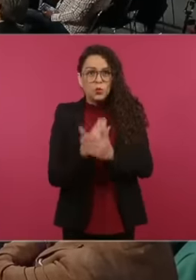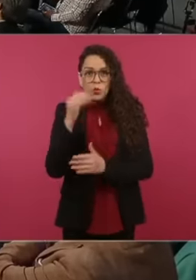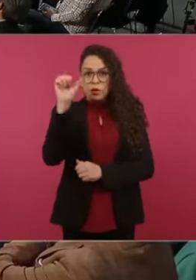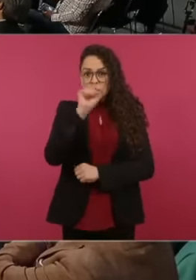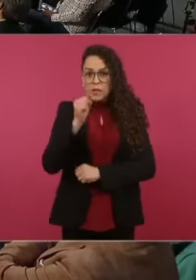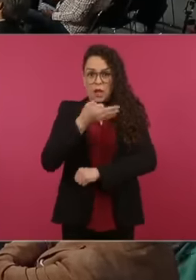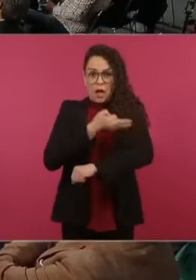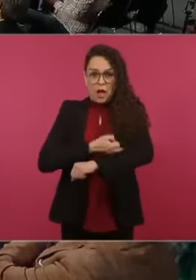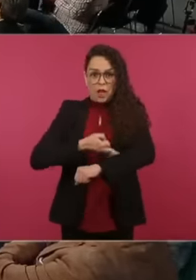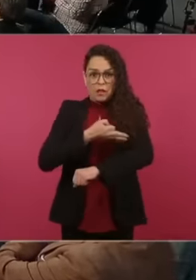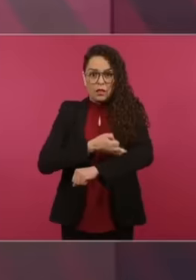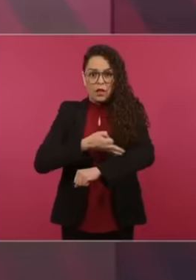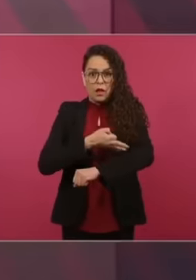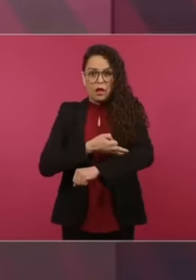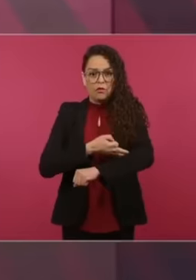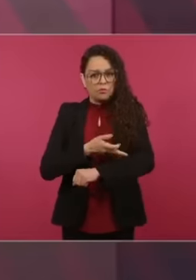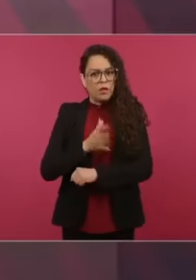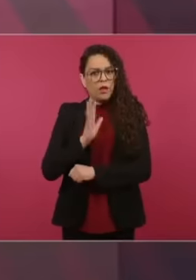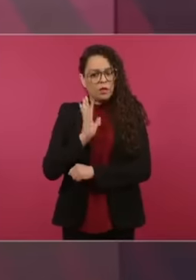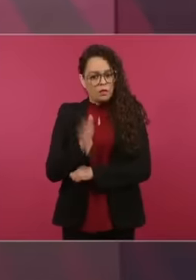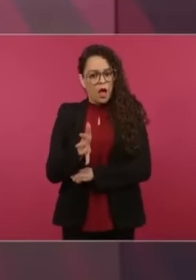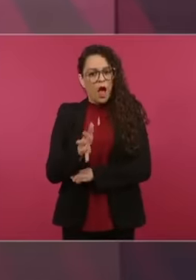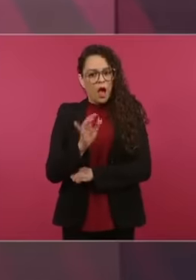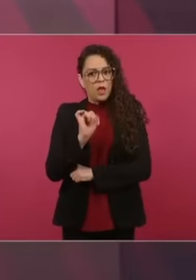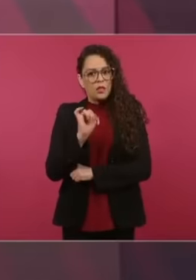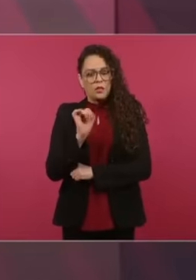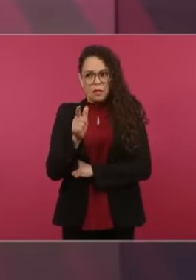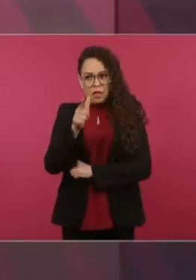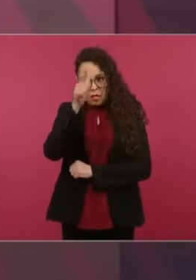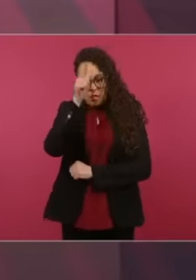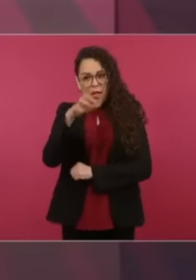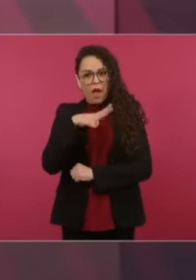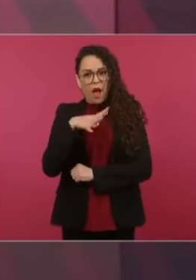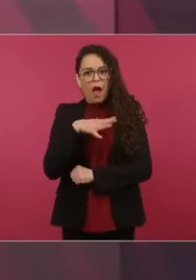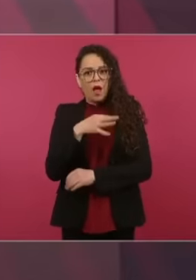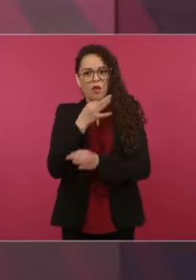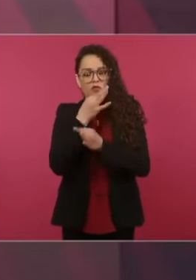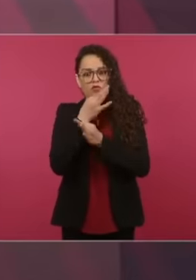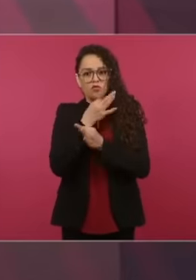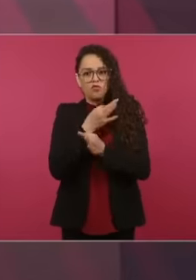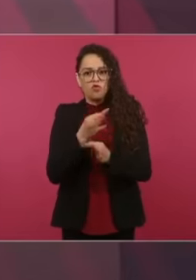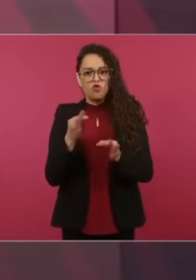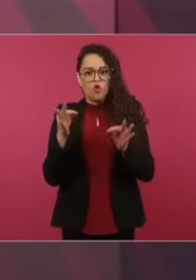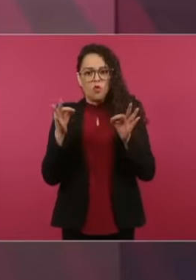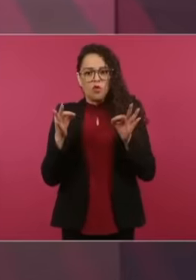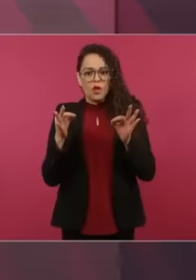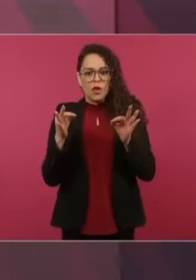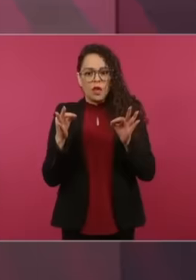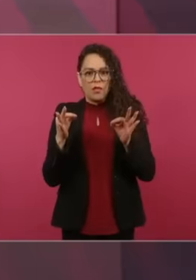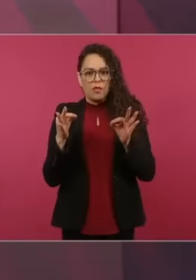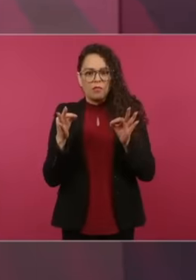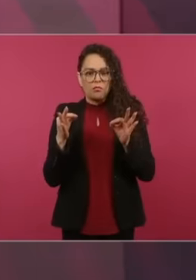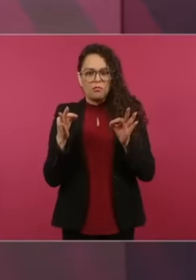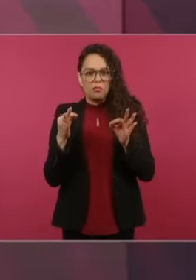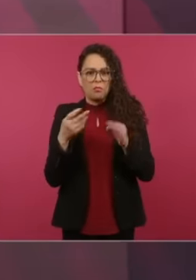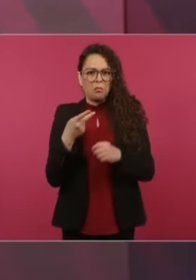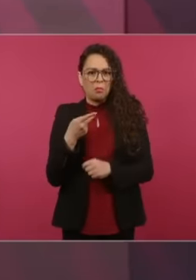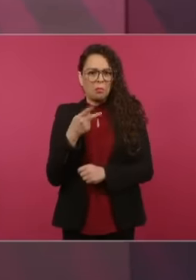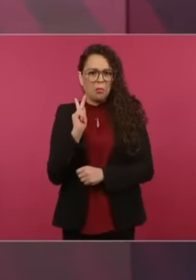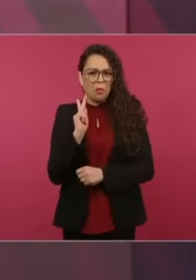insubstantial statement from the State Department